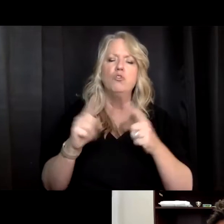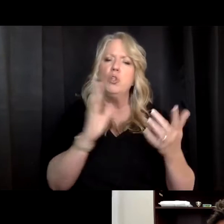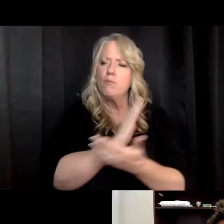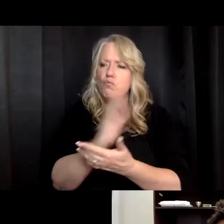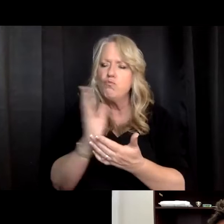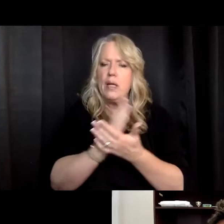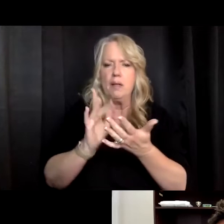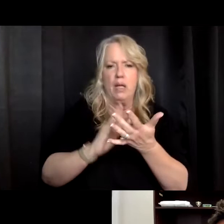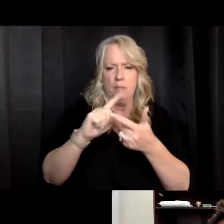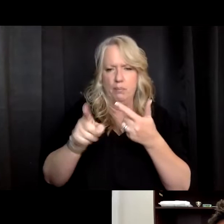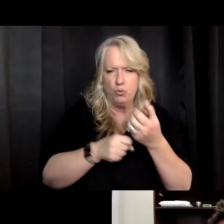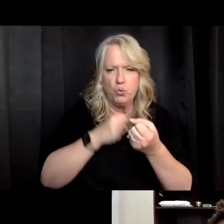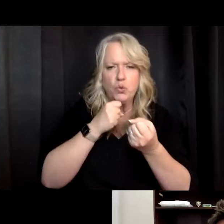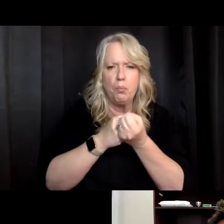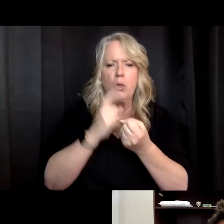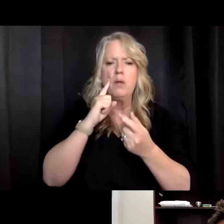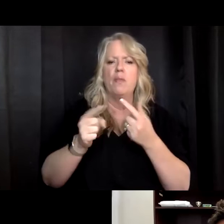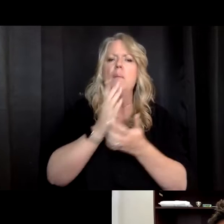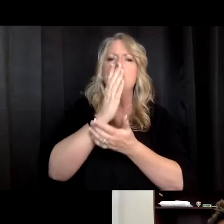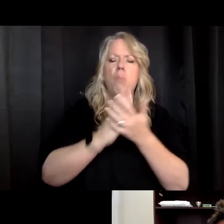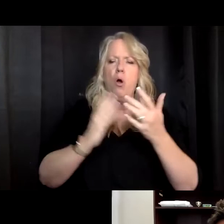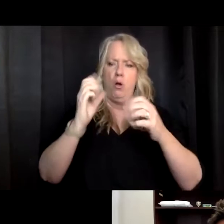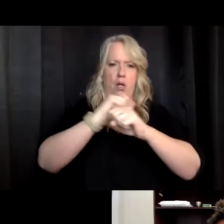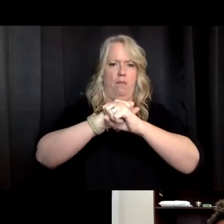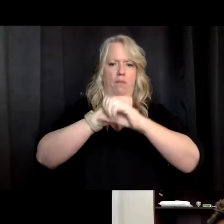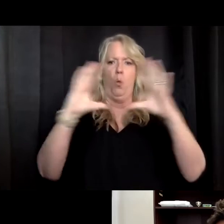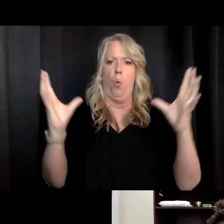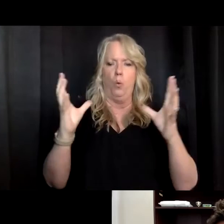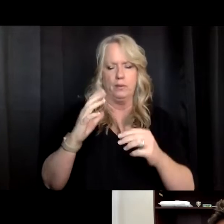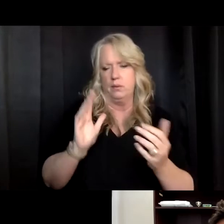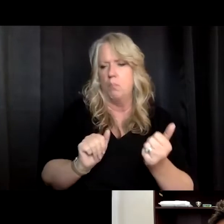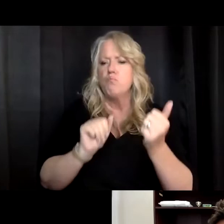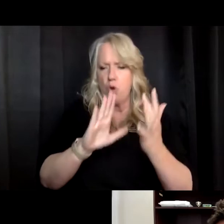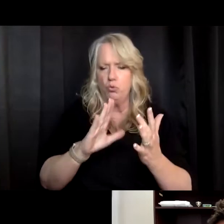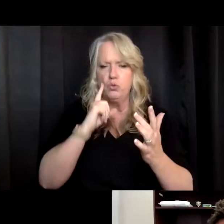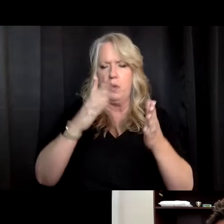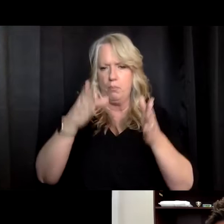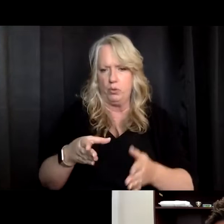SUBSTANCE USE NEEDS WE MENTIONED. FOR BEST PRACTICES YOU NEED TO HAVE RANGE OF MEDICINES TO SUPPORT, SYMPTOMS THAT ARE PART